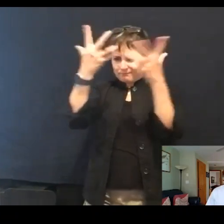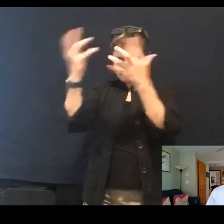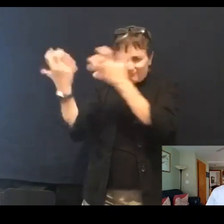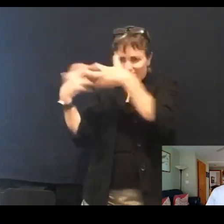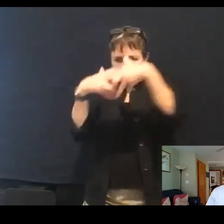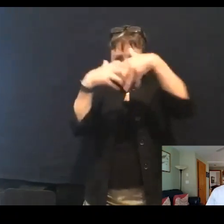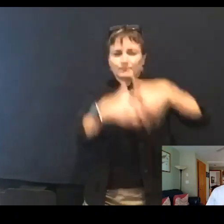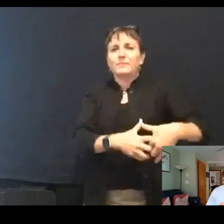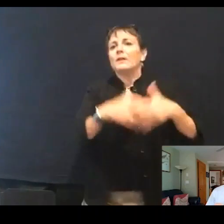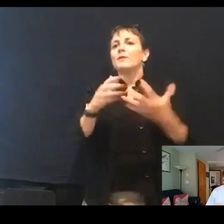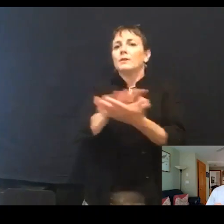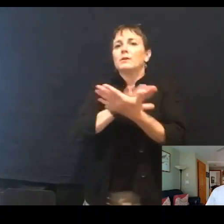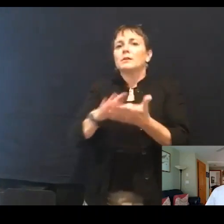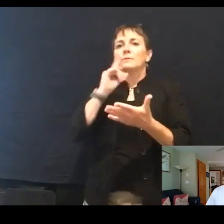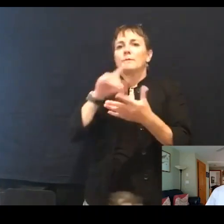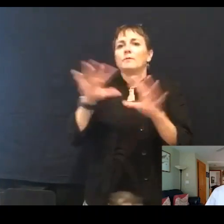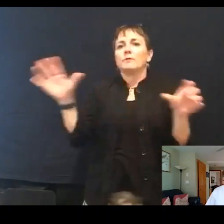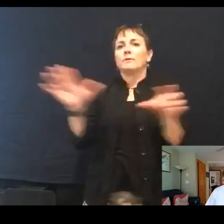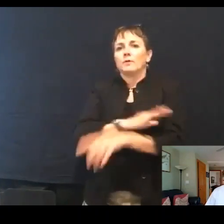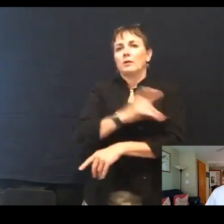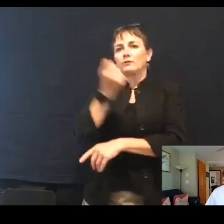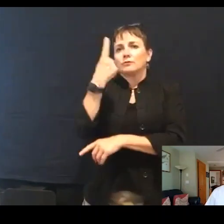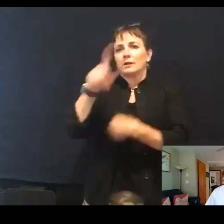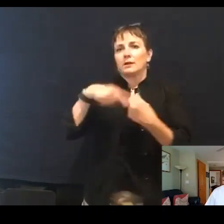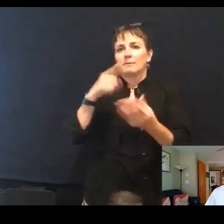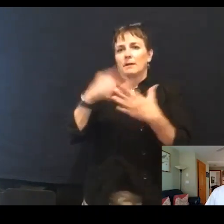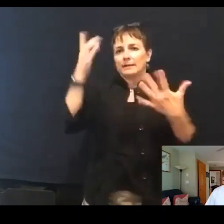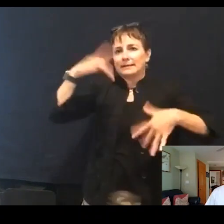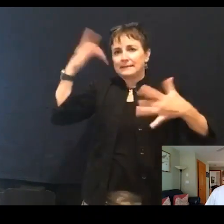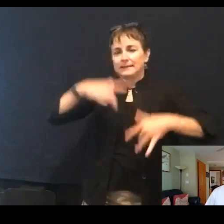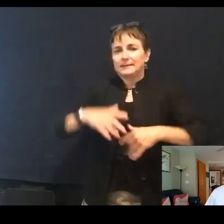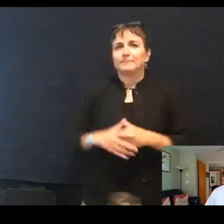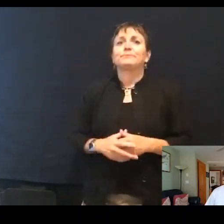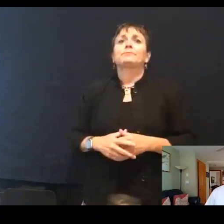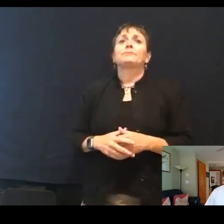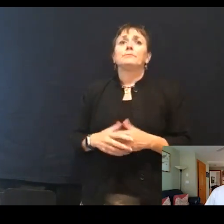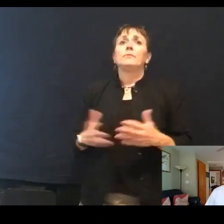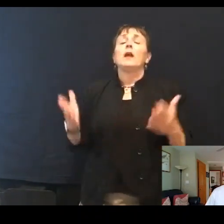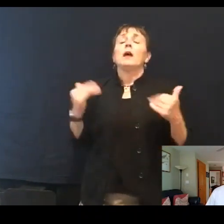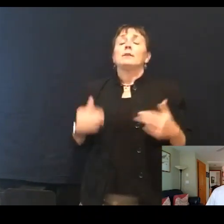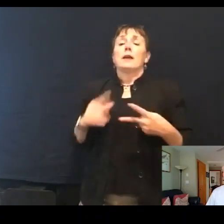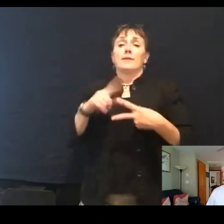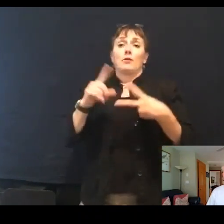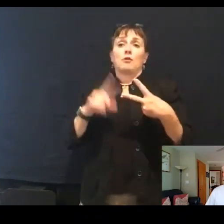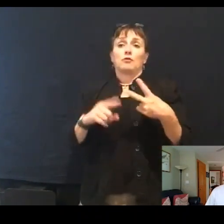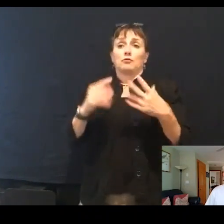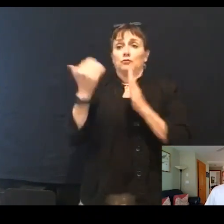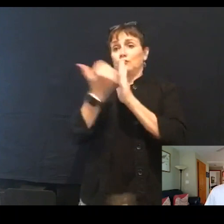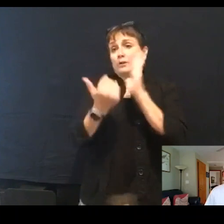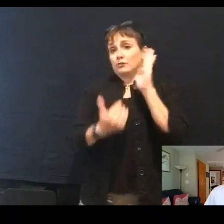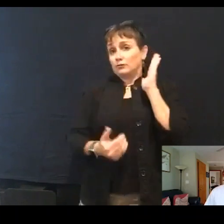very nicely to give a complete perspective on the disease. Now, there are two registries in our space